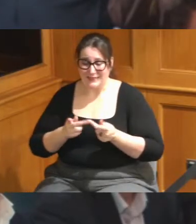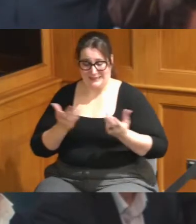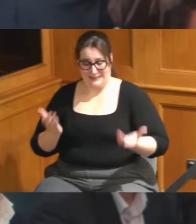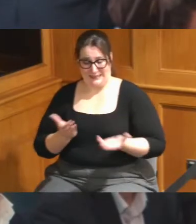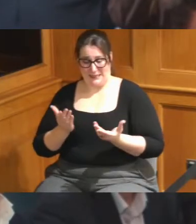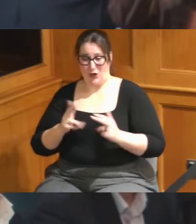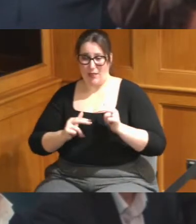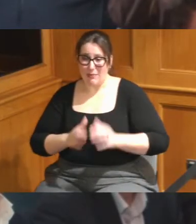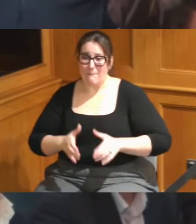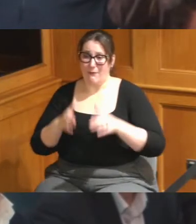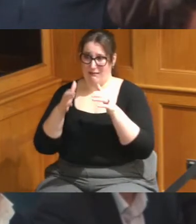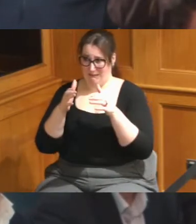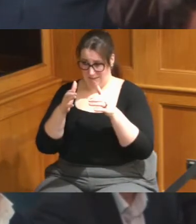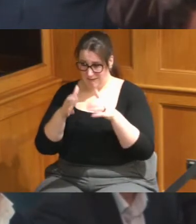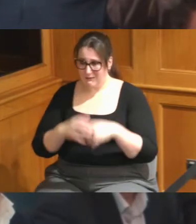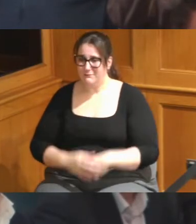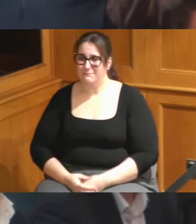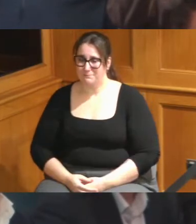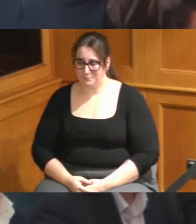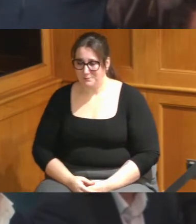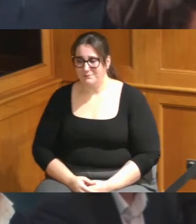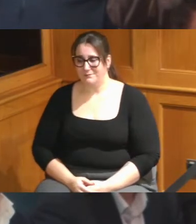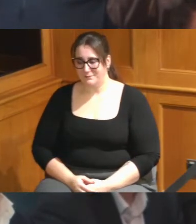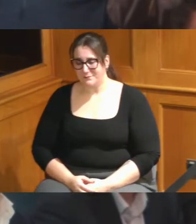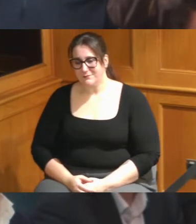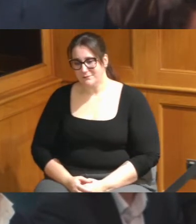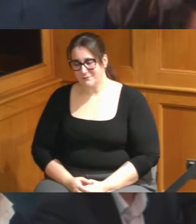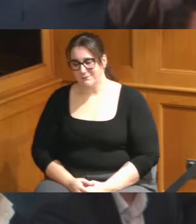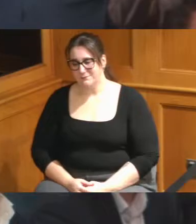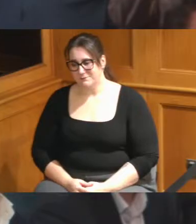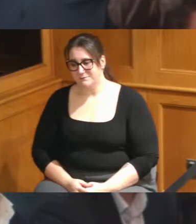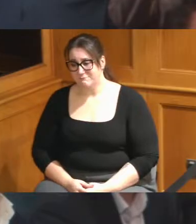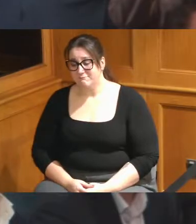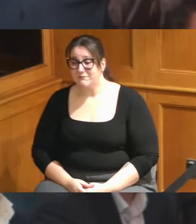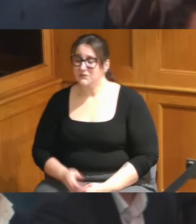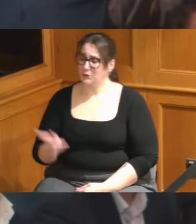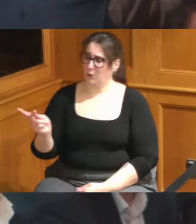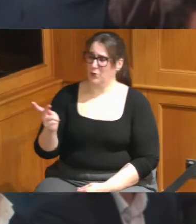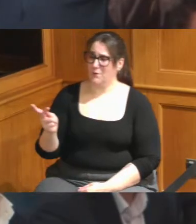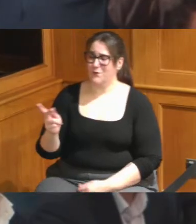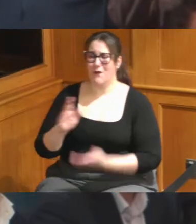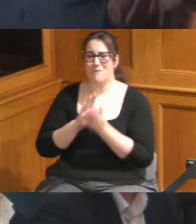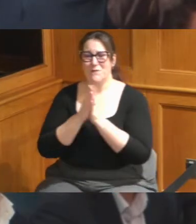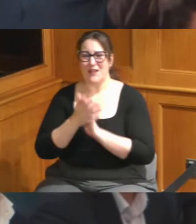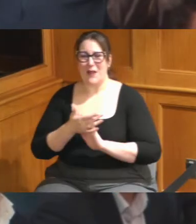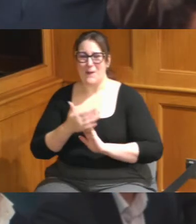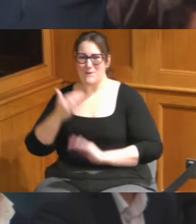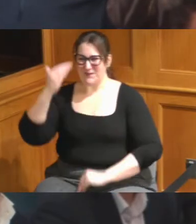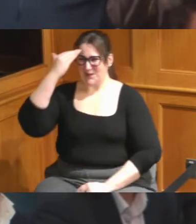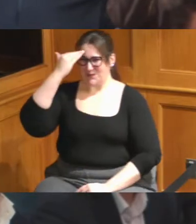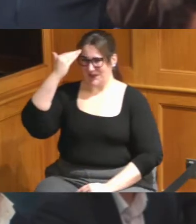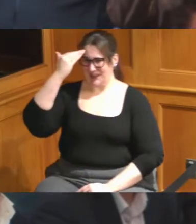the Todd B. Portune Center for County Government where they have become familiar and family and